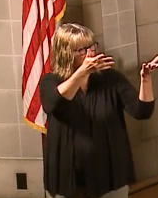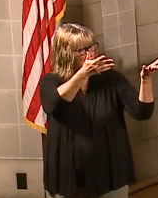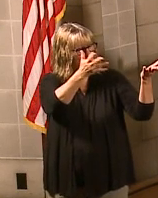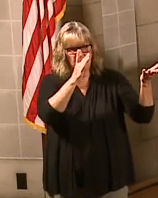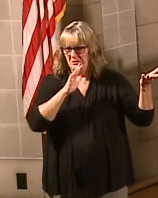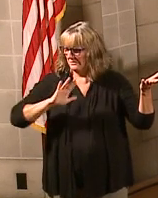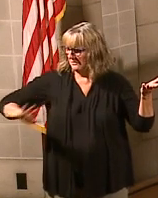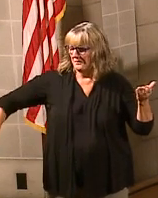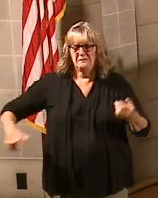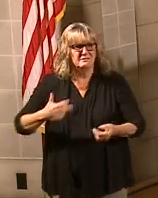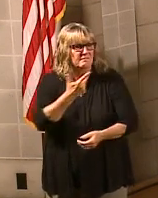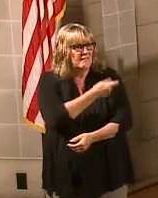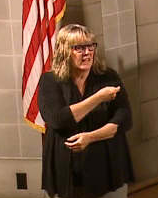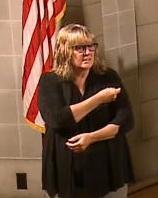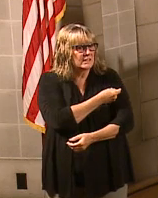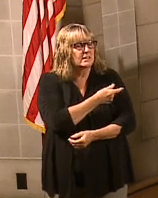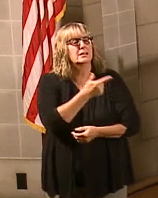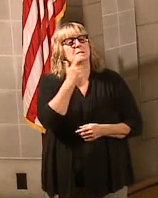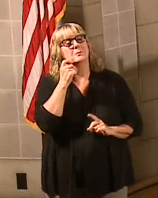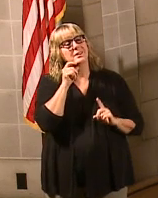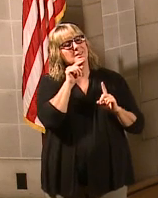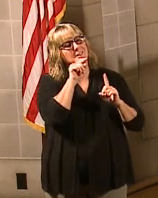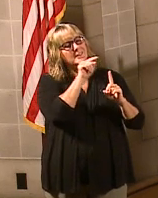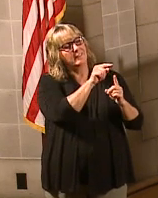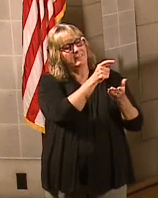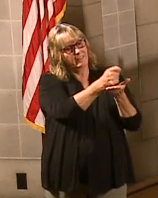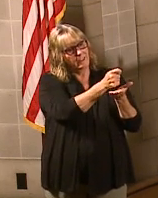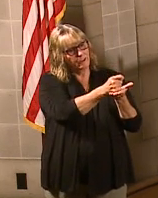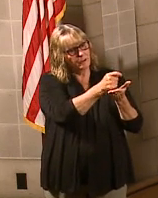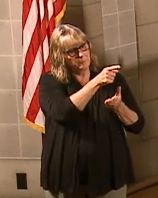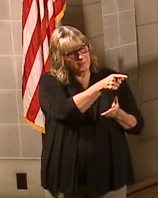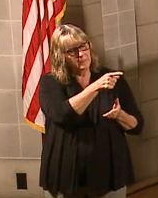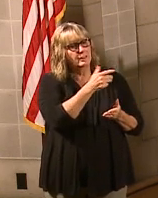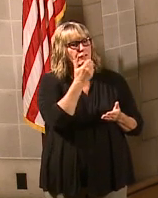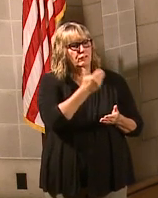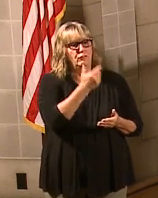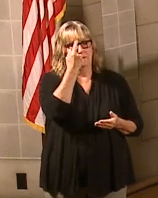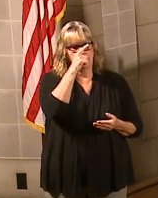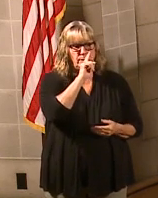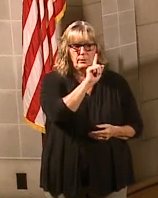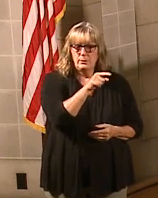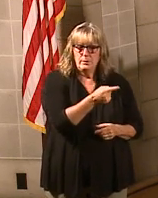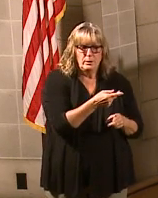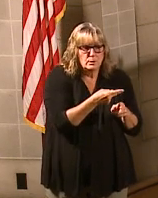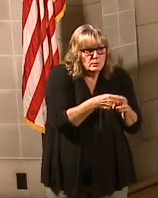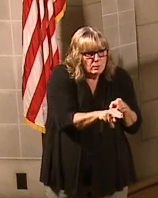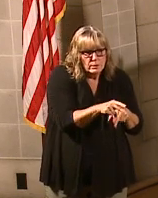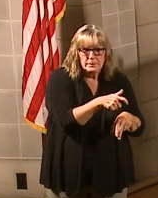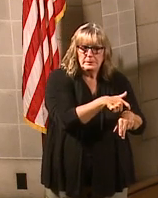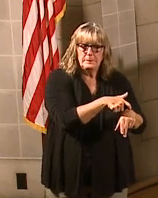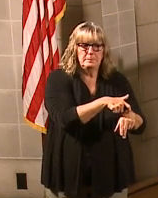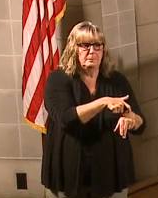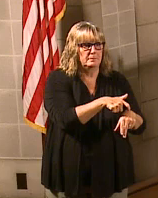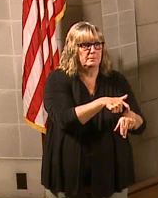THOUGHT ABOUT AND THAT IS IF MONOCLONAL ANTIBODIES ARE THIS